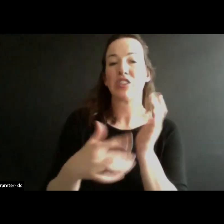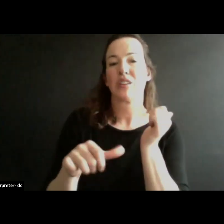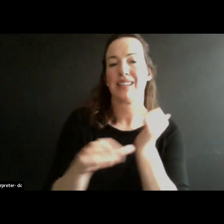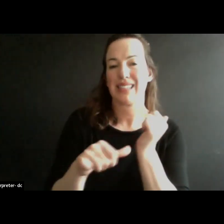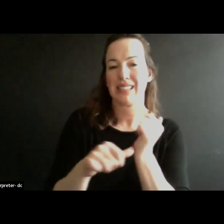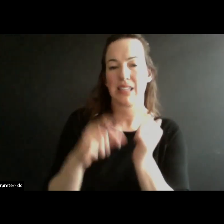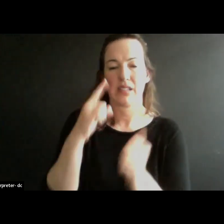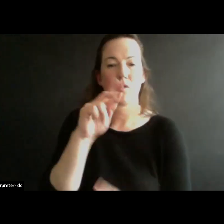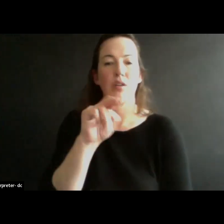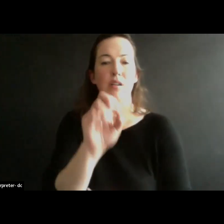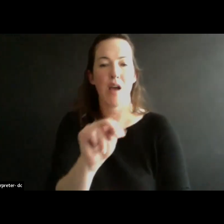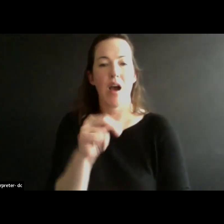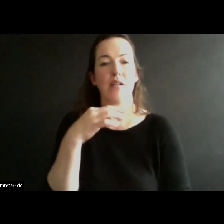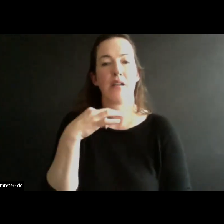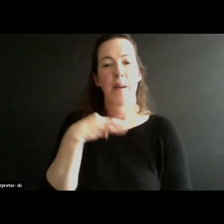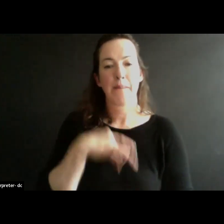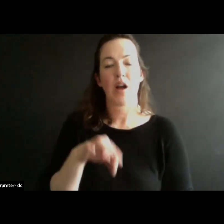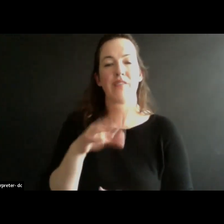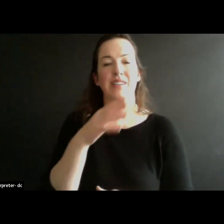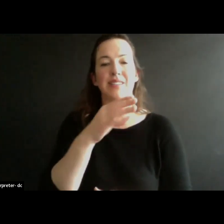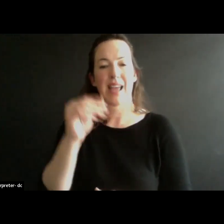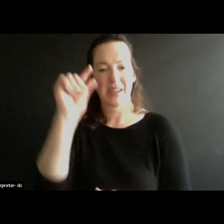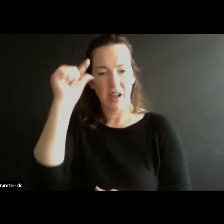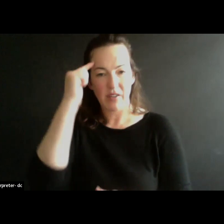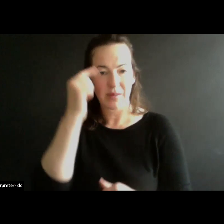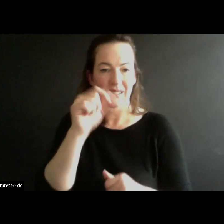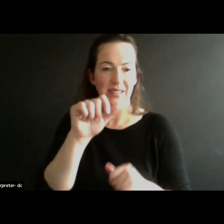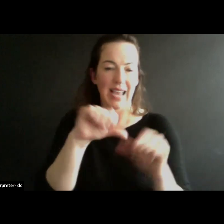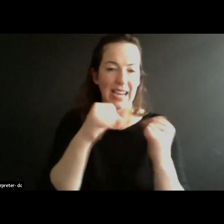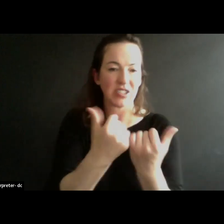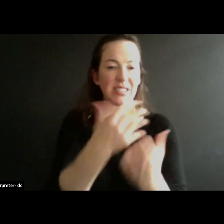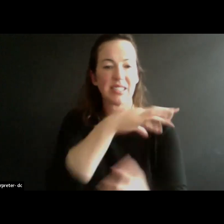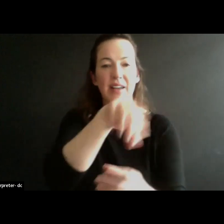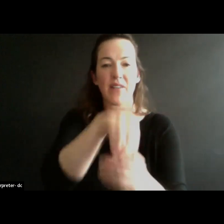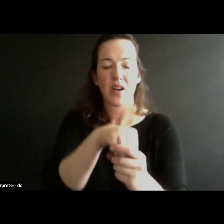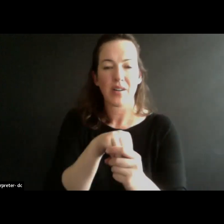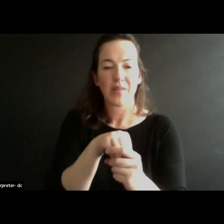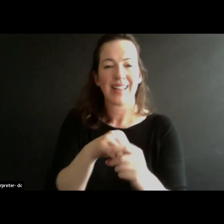and local governments and agencies to effectively engage in what is can be kind of a complicated